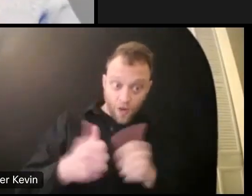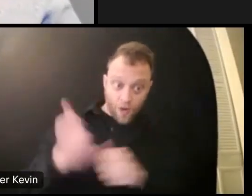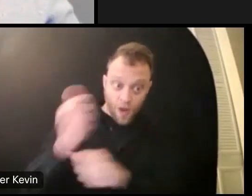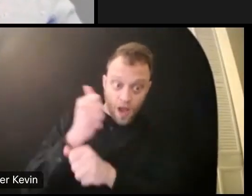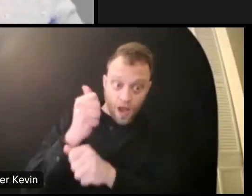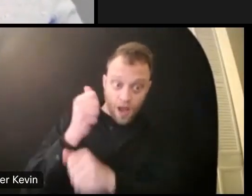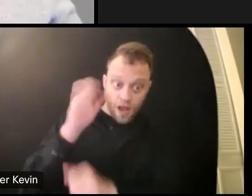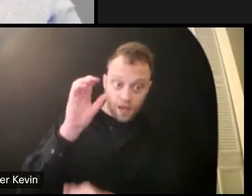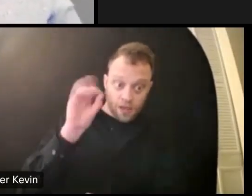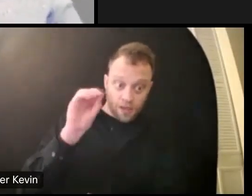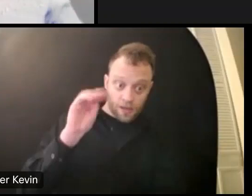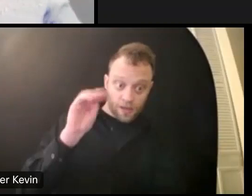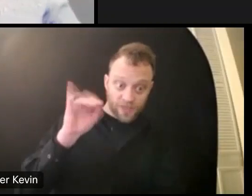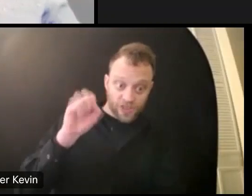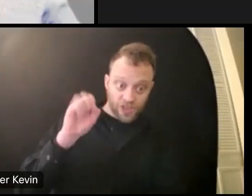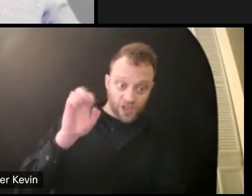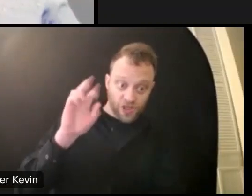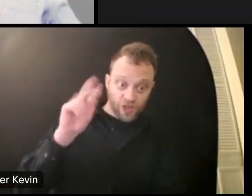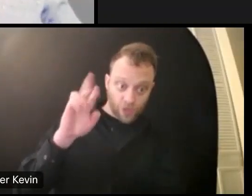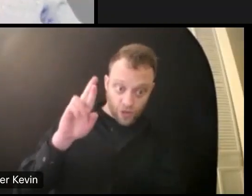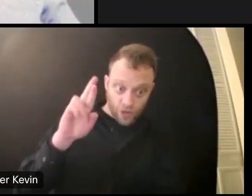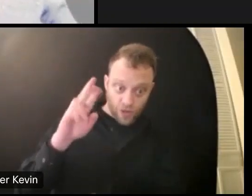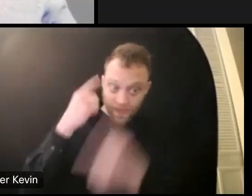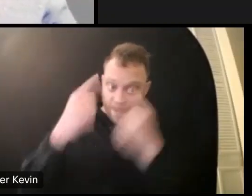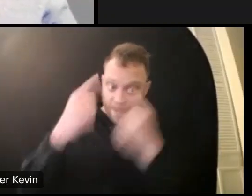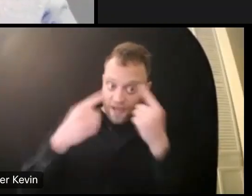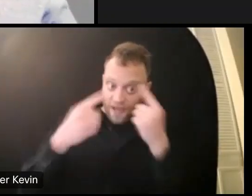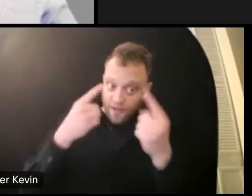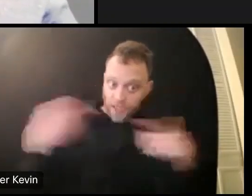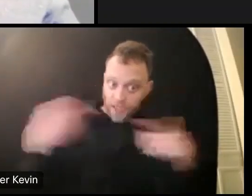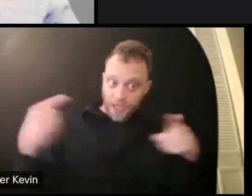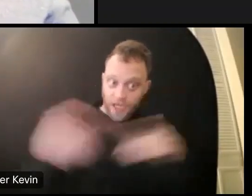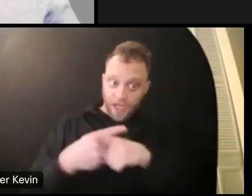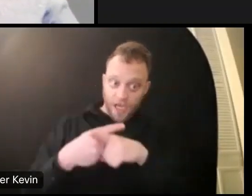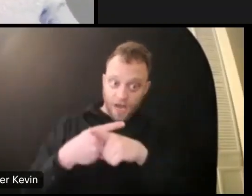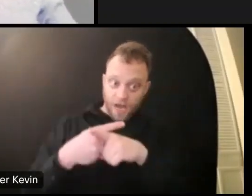out - Beware of the Conflict of Interest laws. If you're receiving something because you are